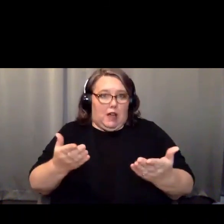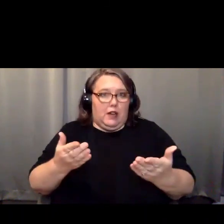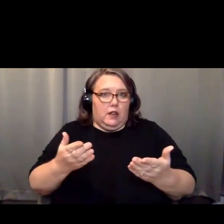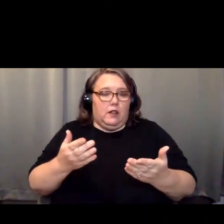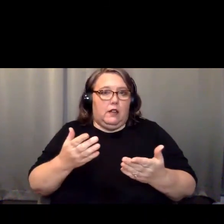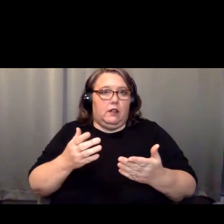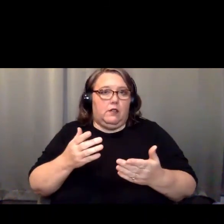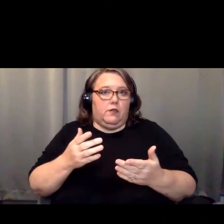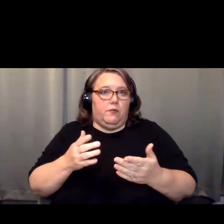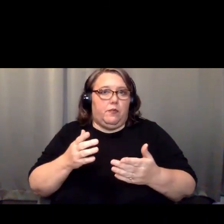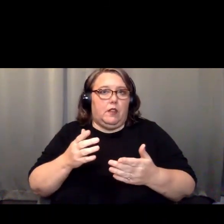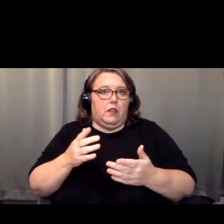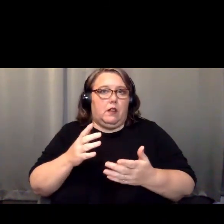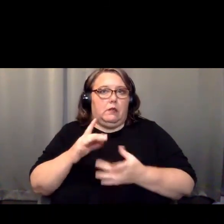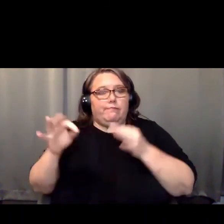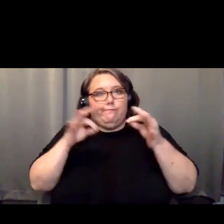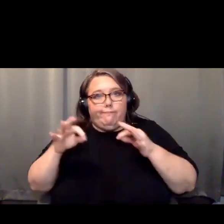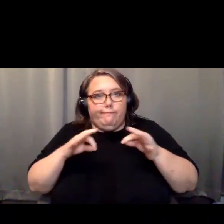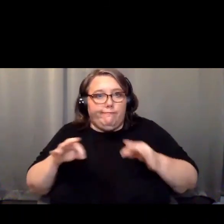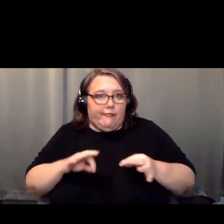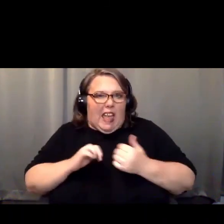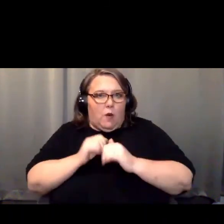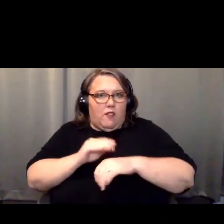or basic overview depending on what your benefit is.